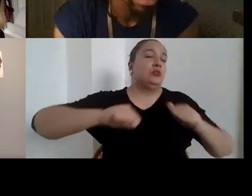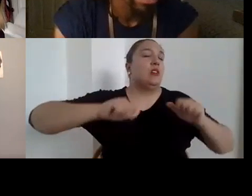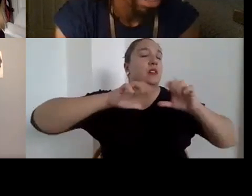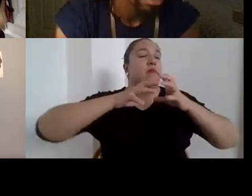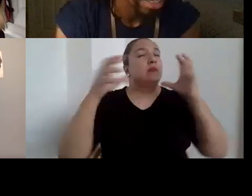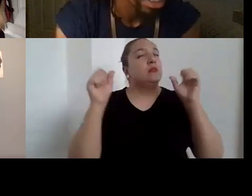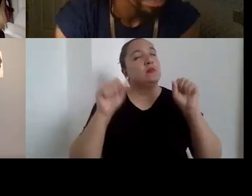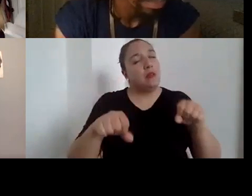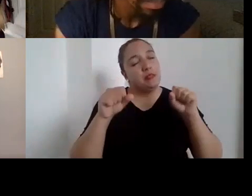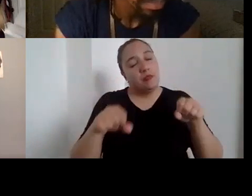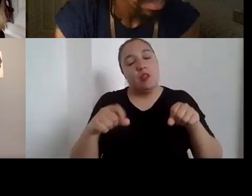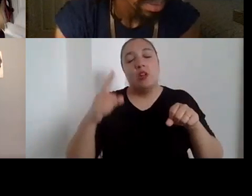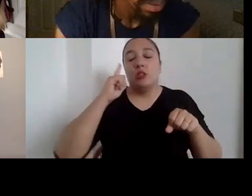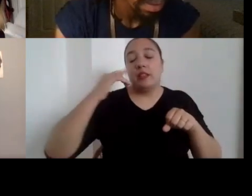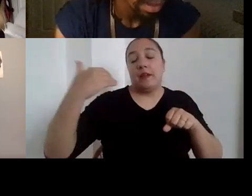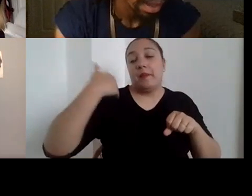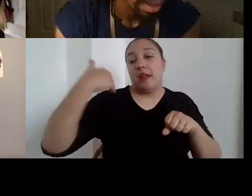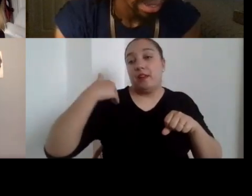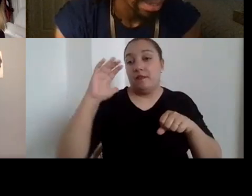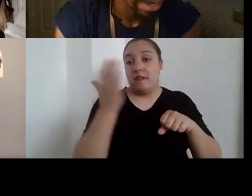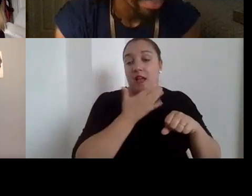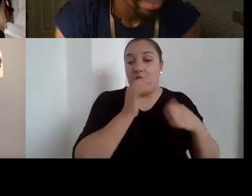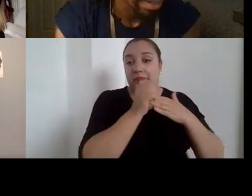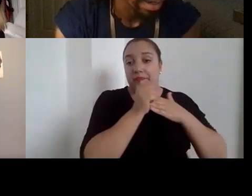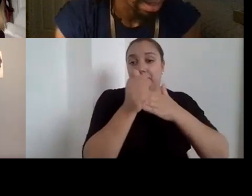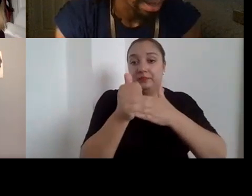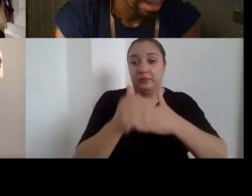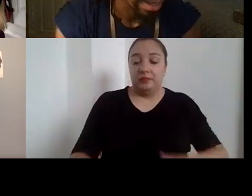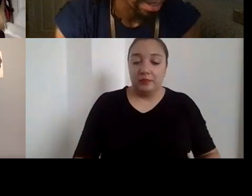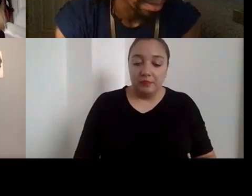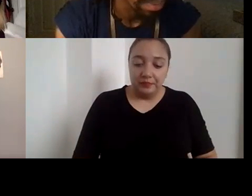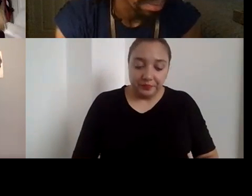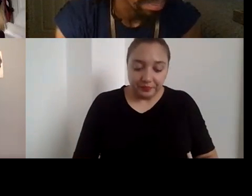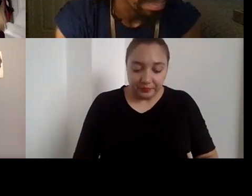remind us of our direction. And I think I am a builder.